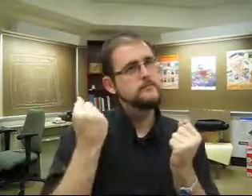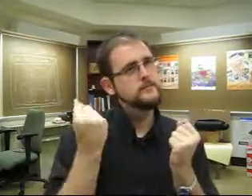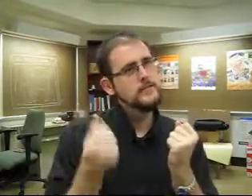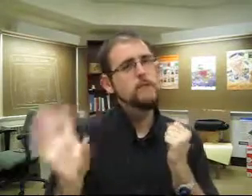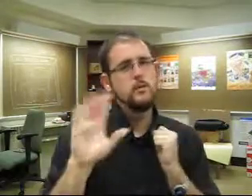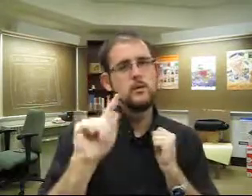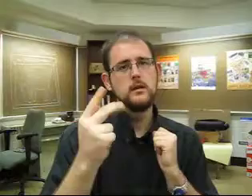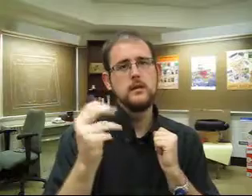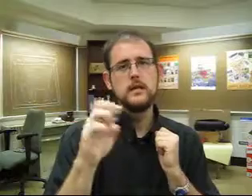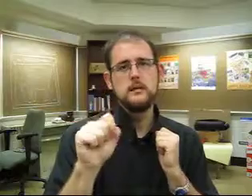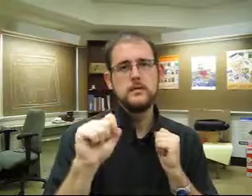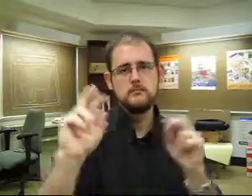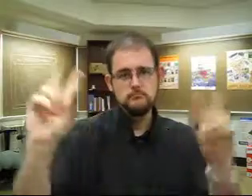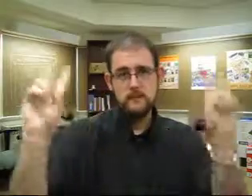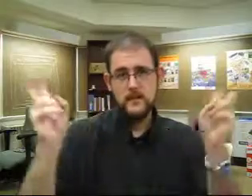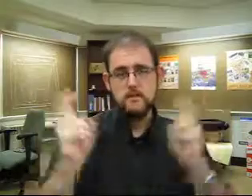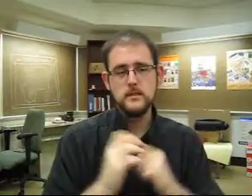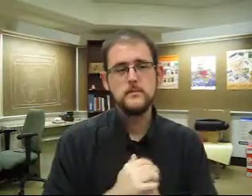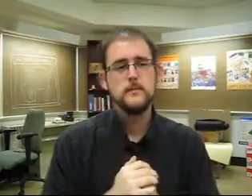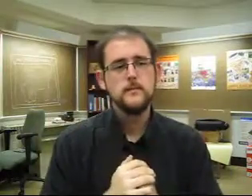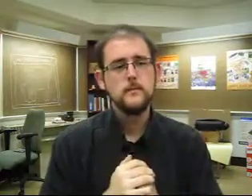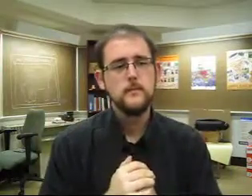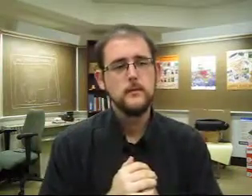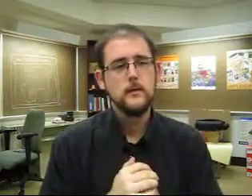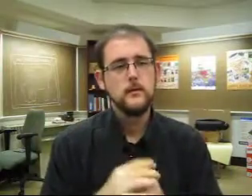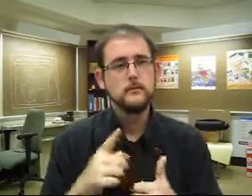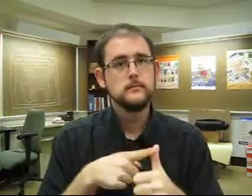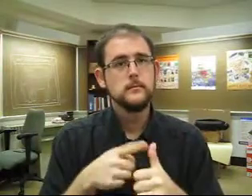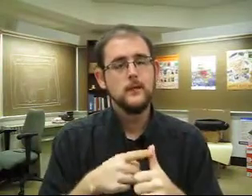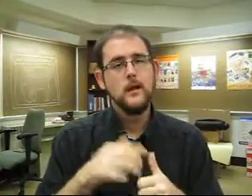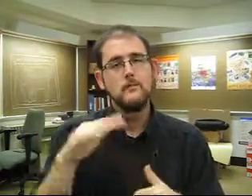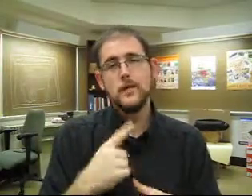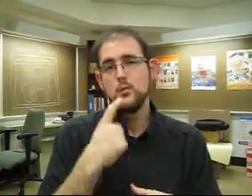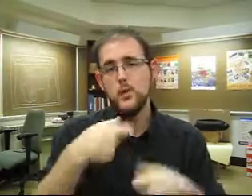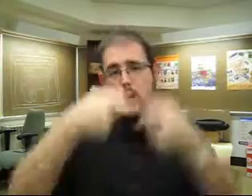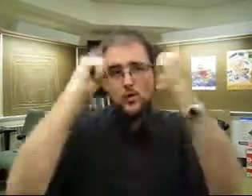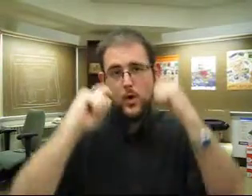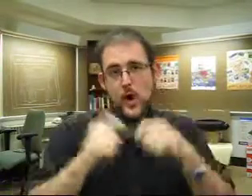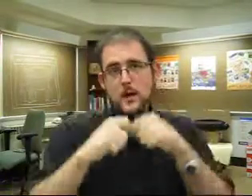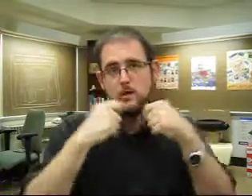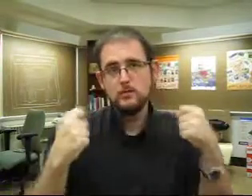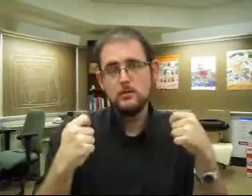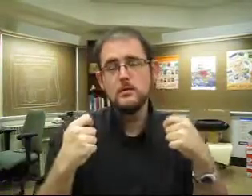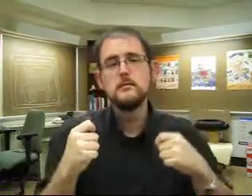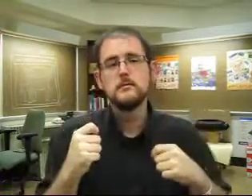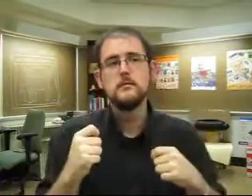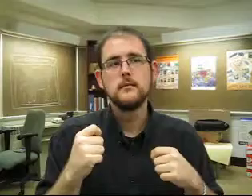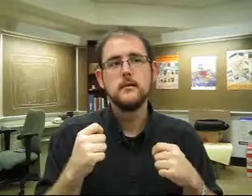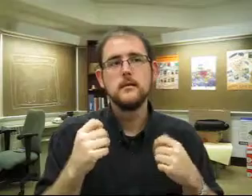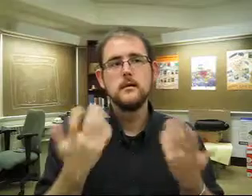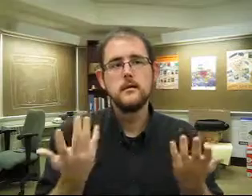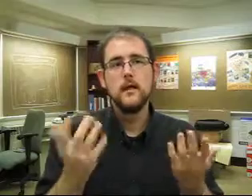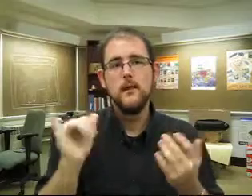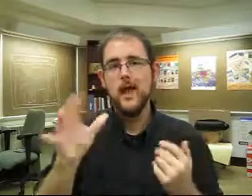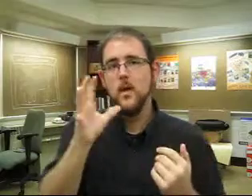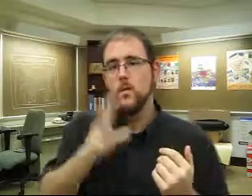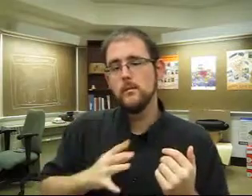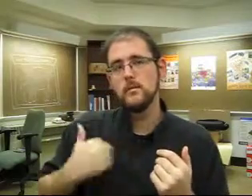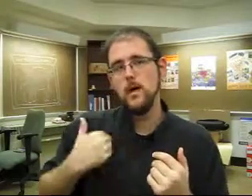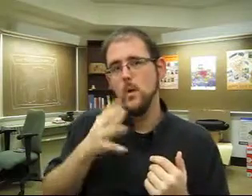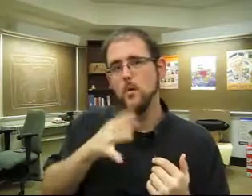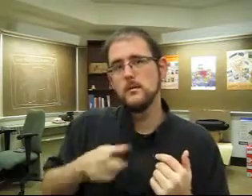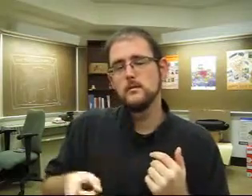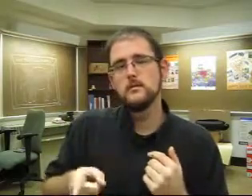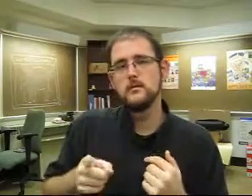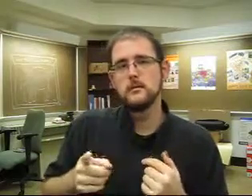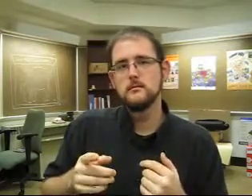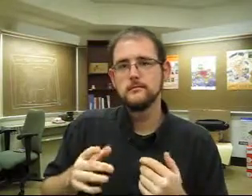The book itself has several themes. Little Red Riding Hood is associated with the female